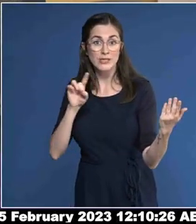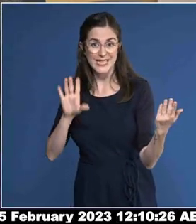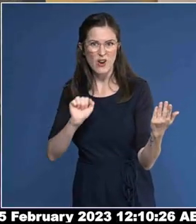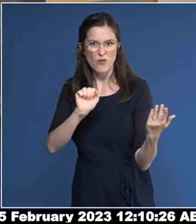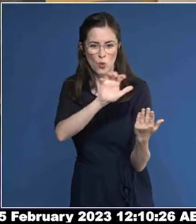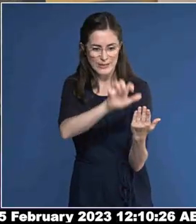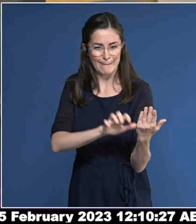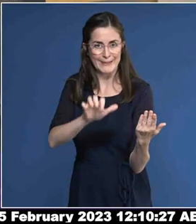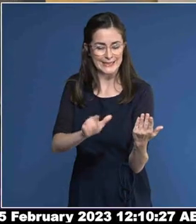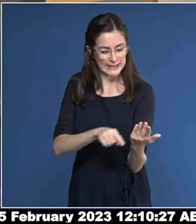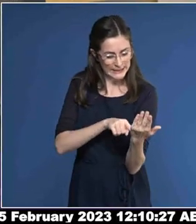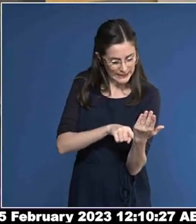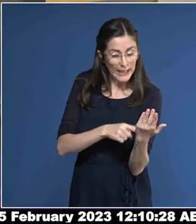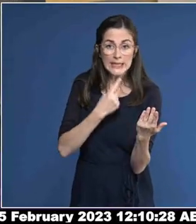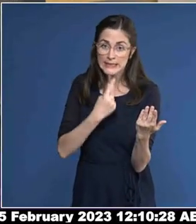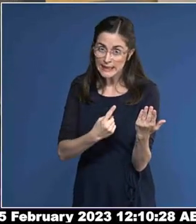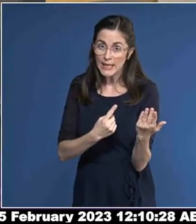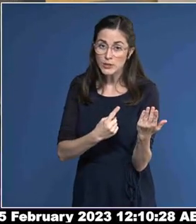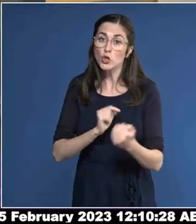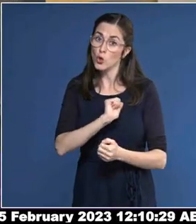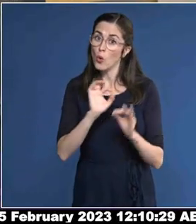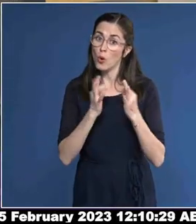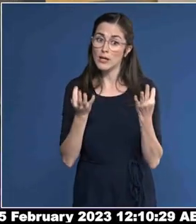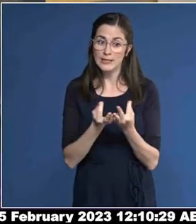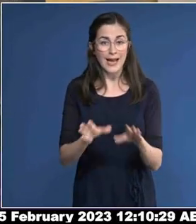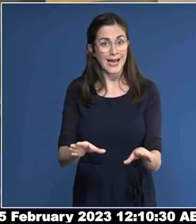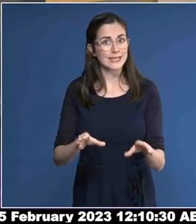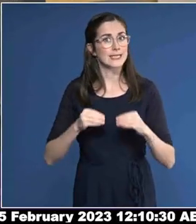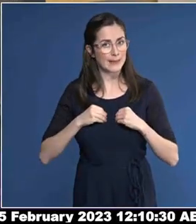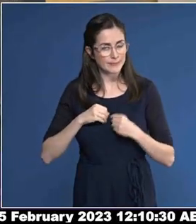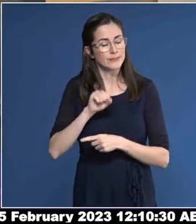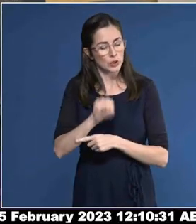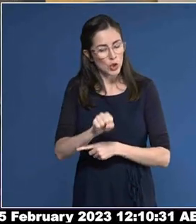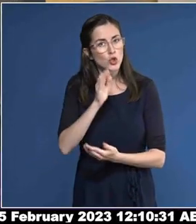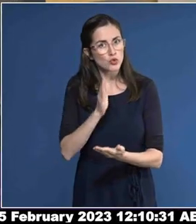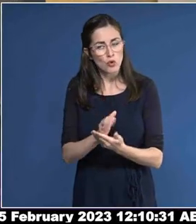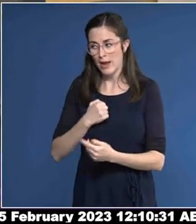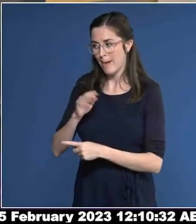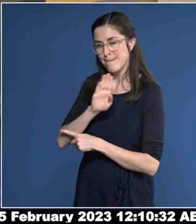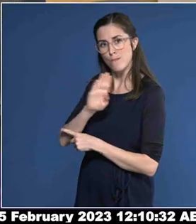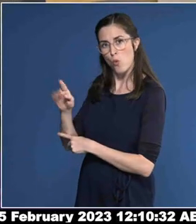Afford accepts that no member of Afford's board has had lived experience of disability,